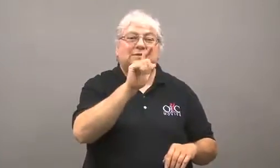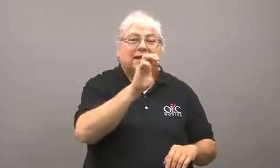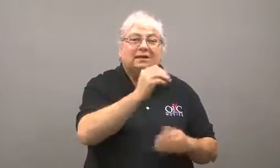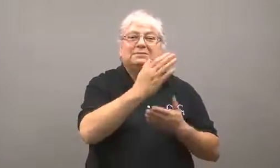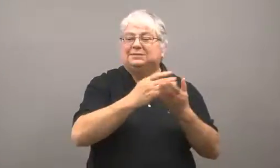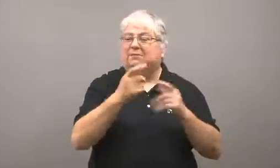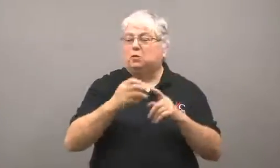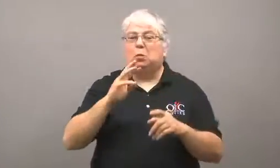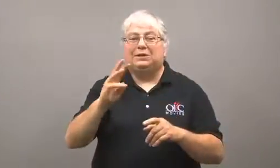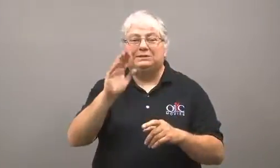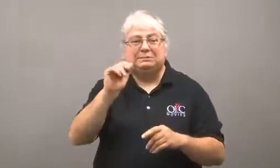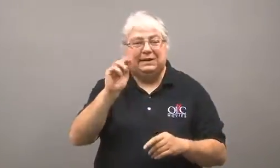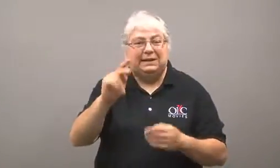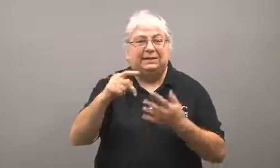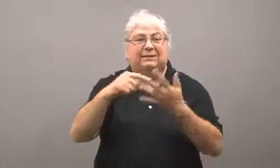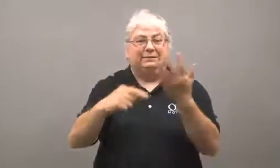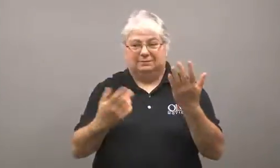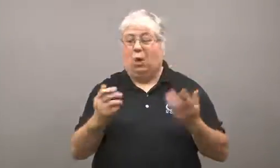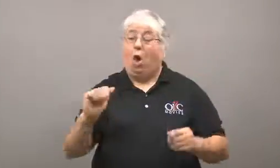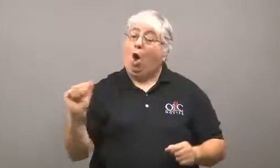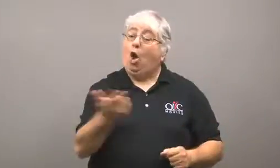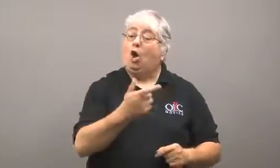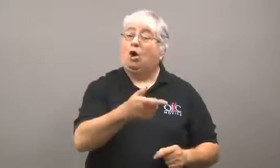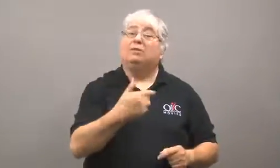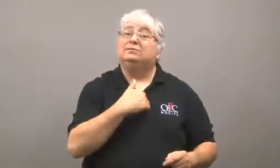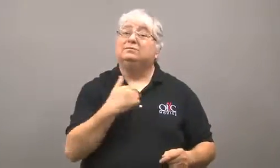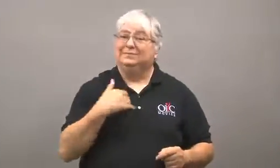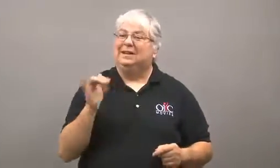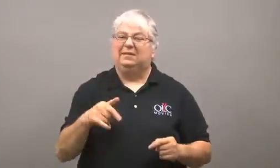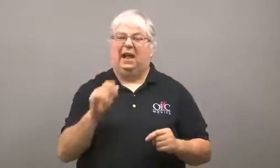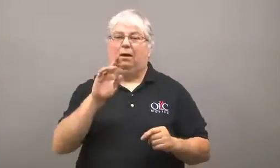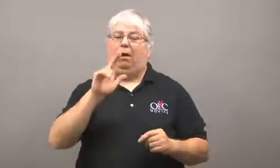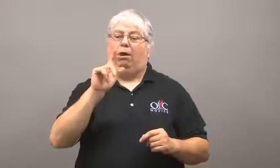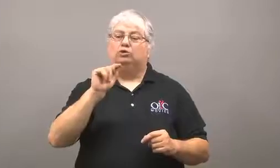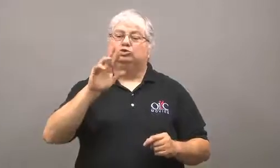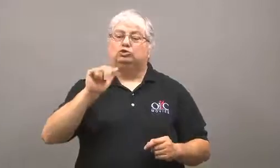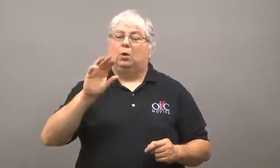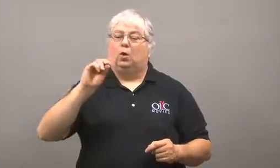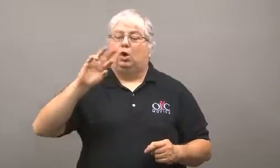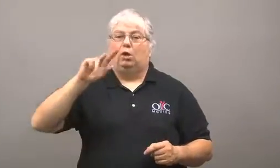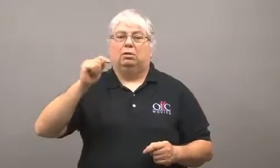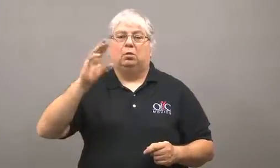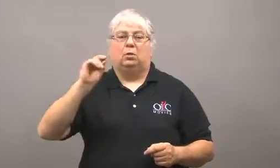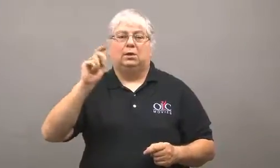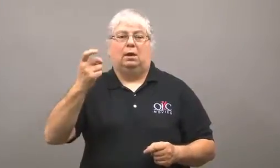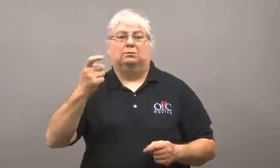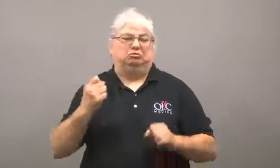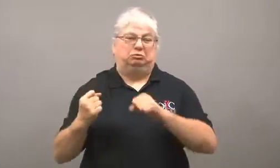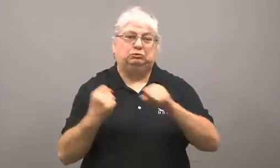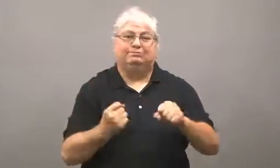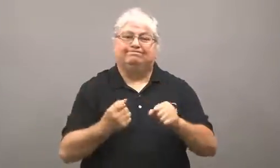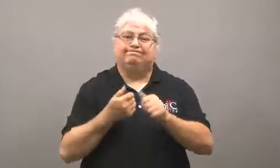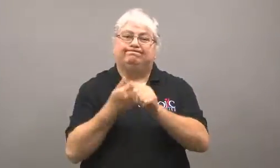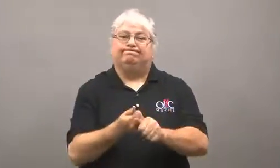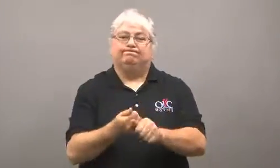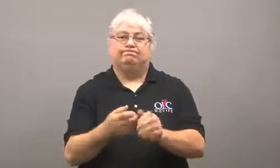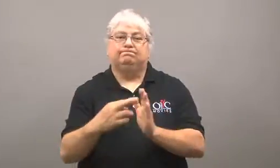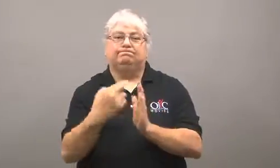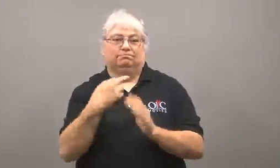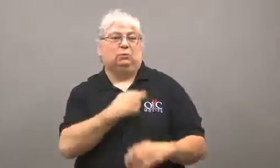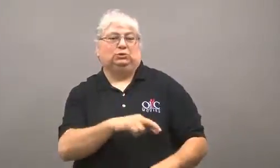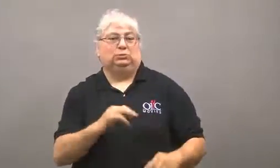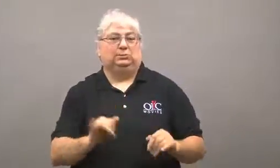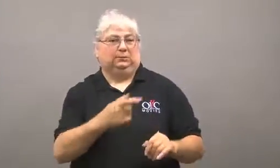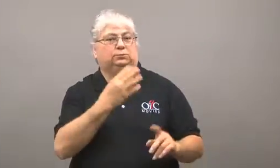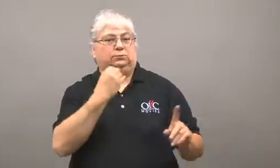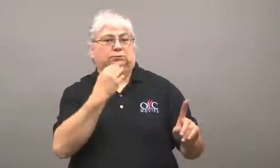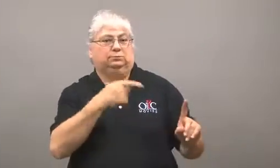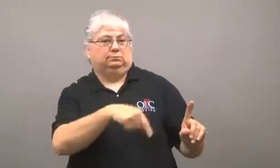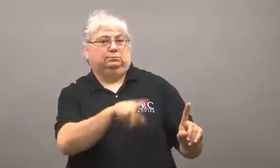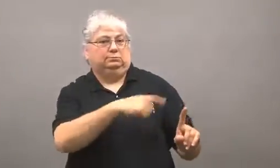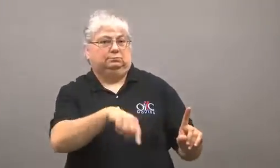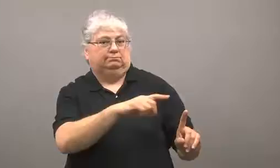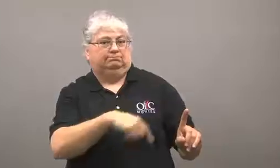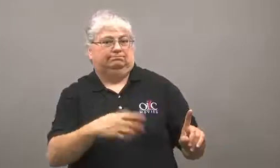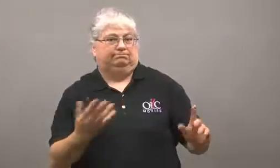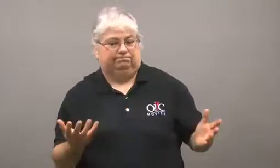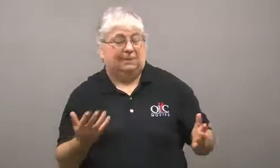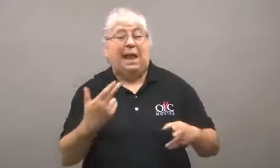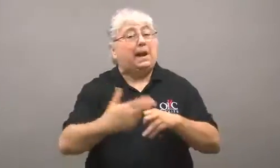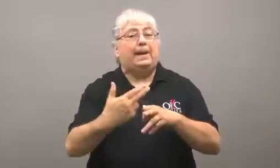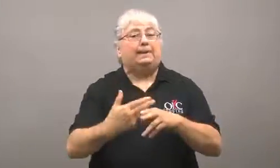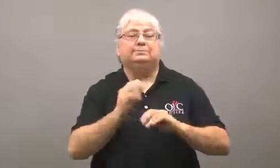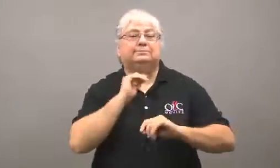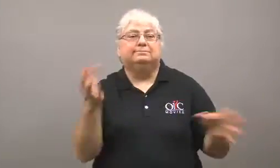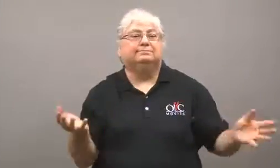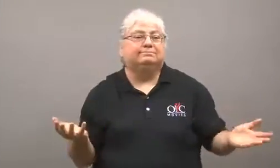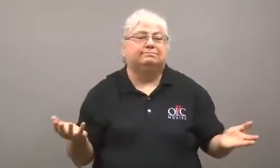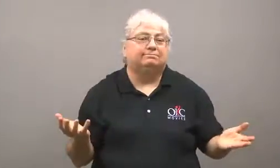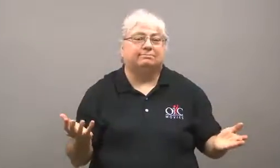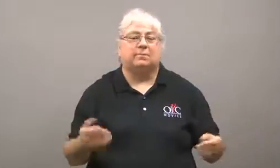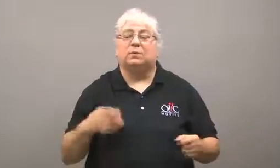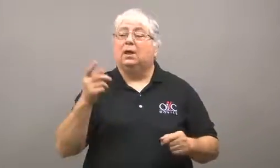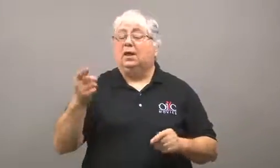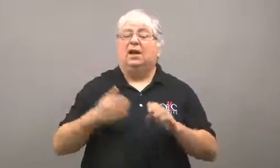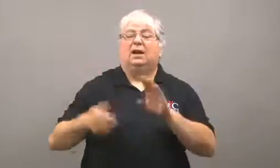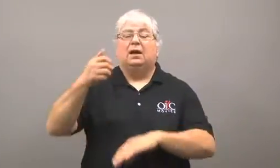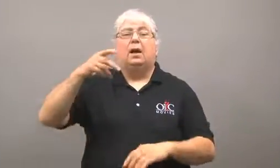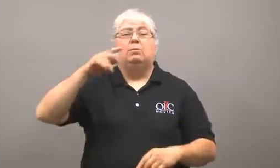and some from West Bank. All were ultra orthodox Jews.